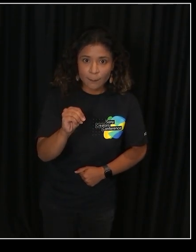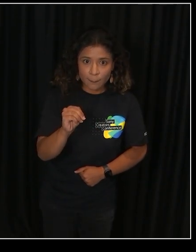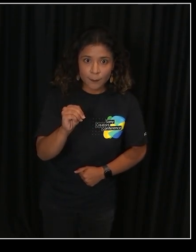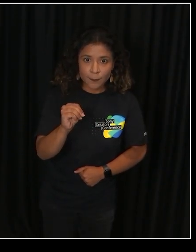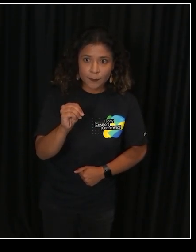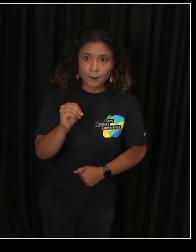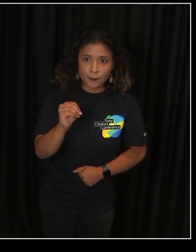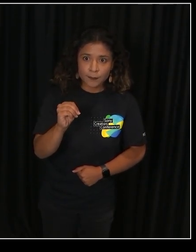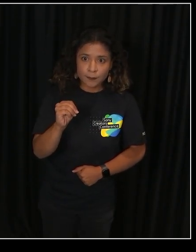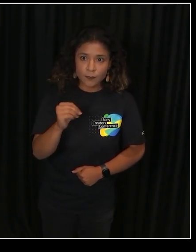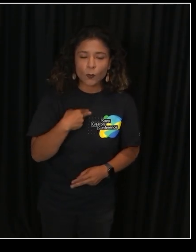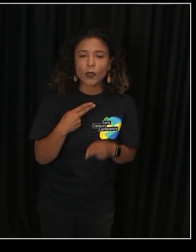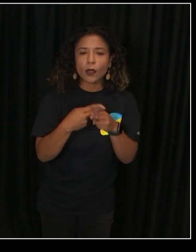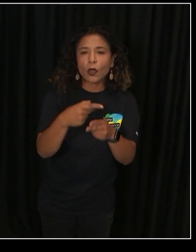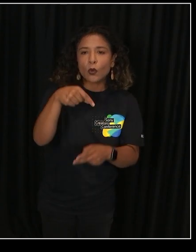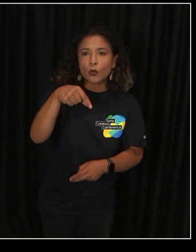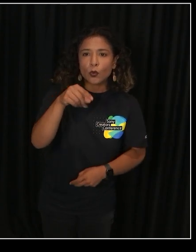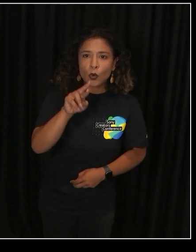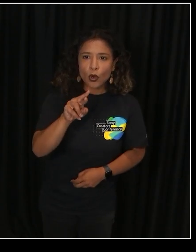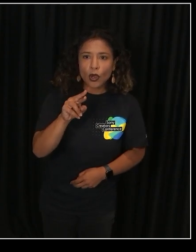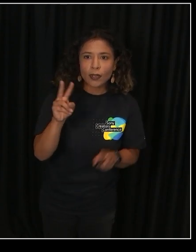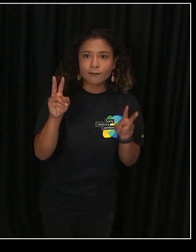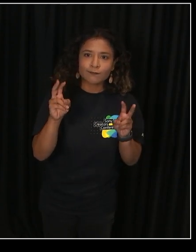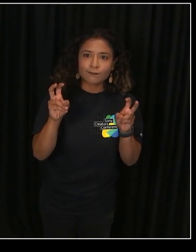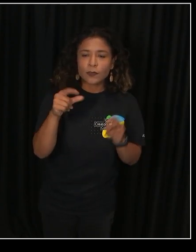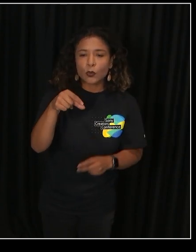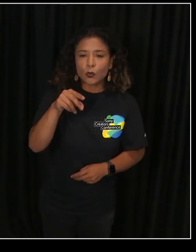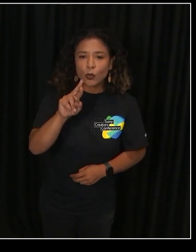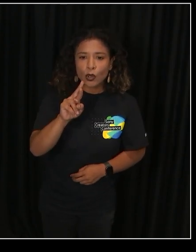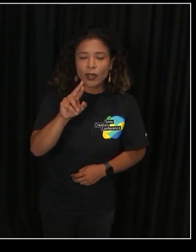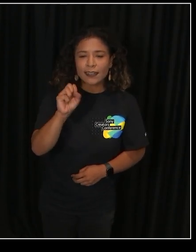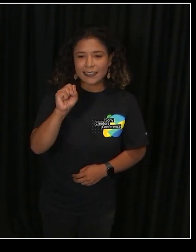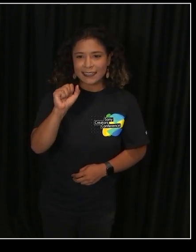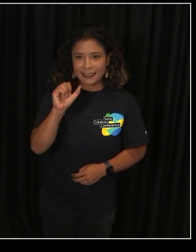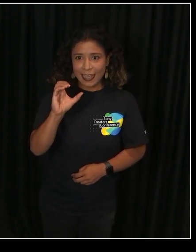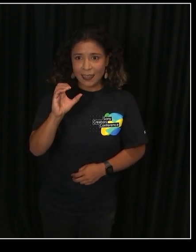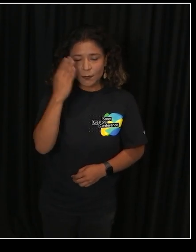Our version we call QR-SAC because it added some distributional learning on top of Soft Actor-Critic.